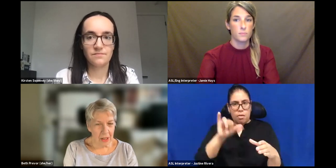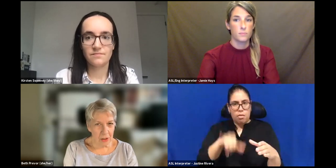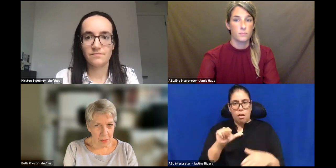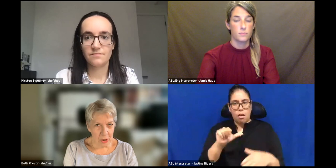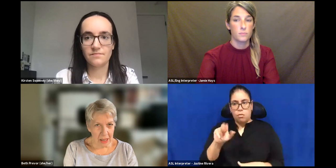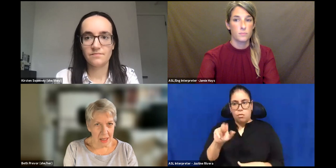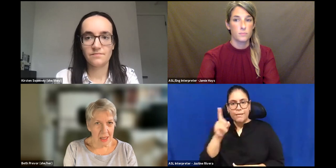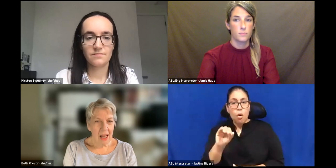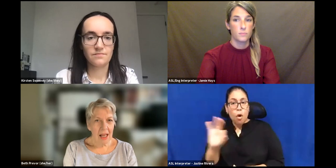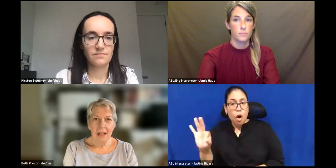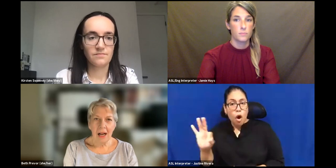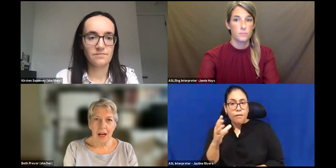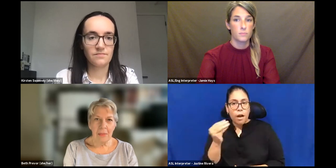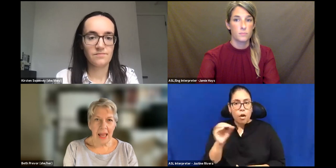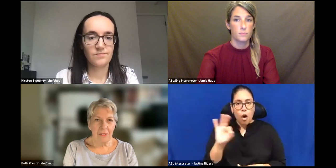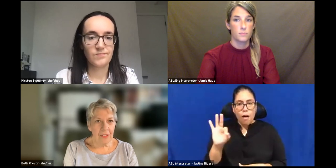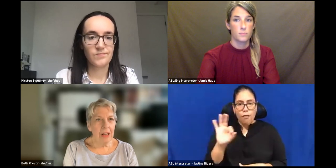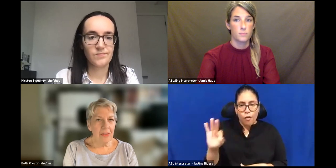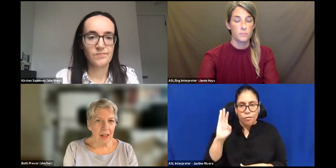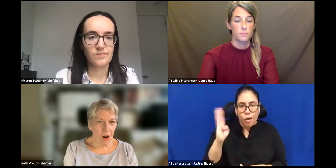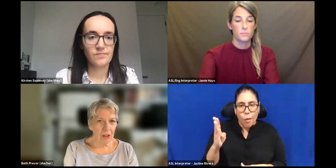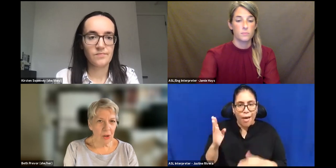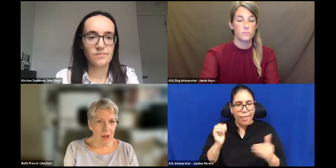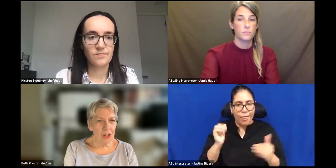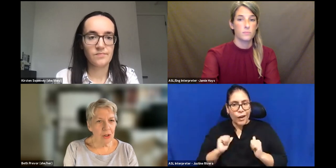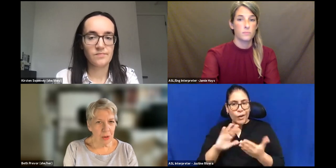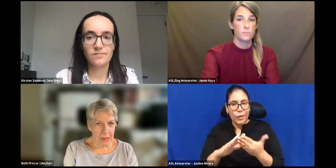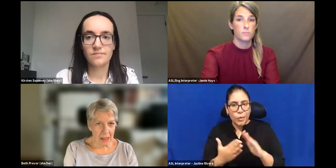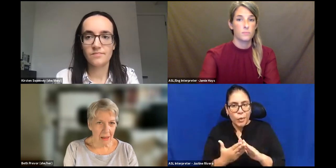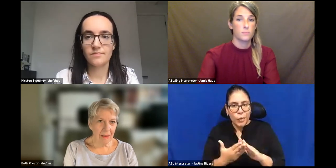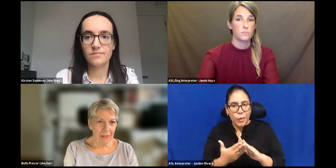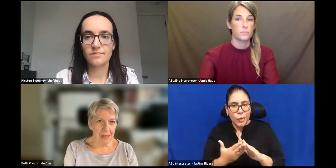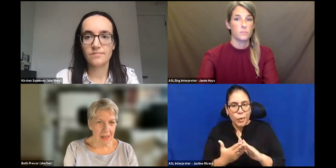theater communities, and felt that art New York should be this